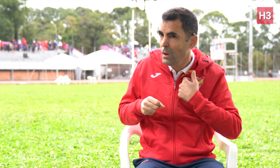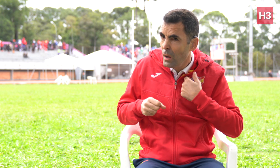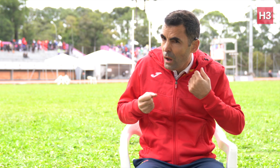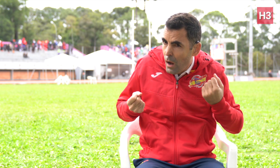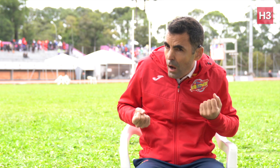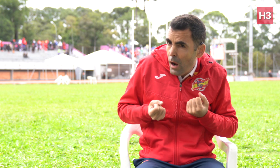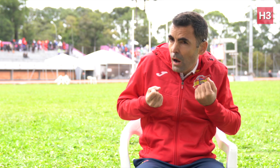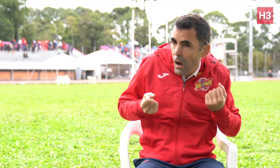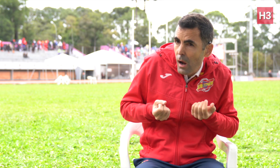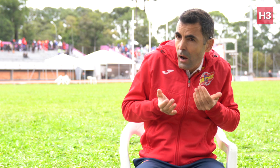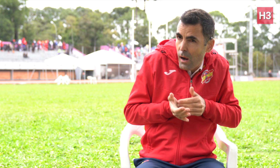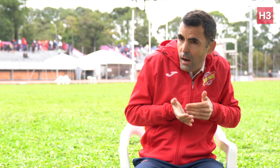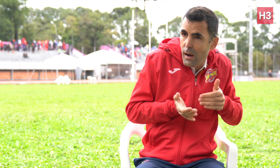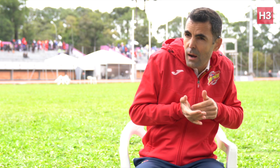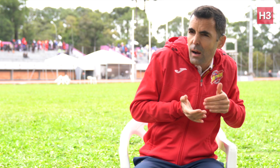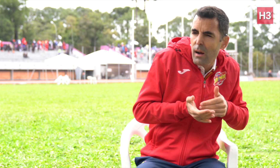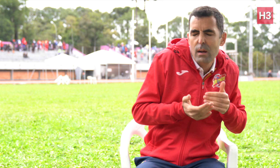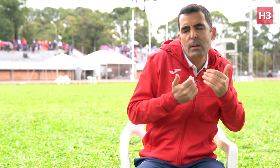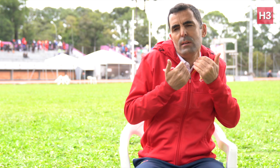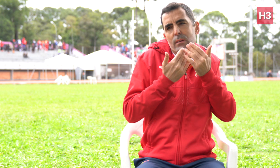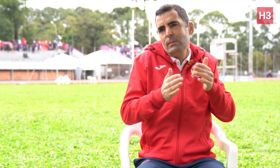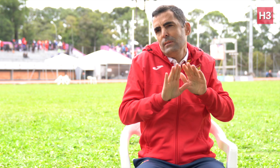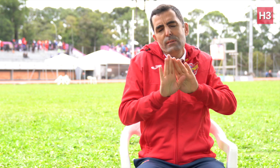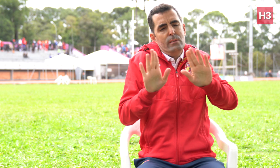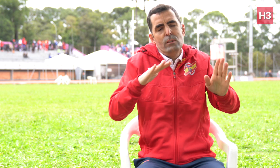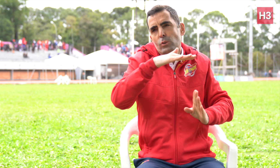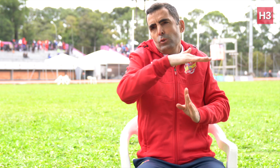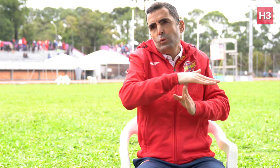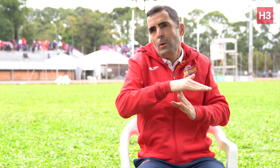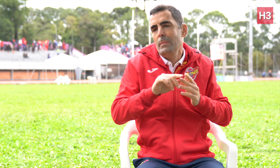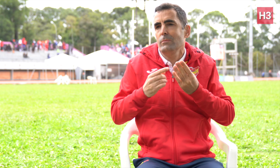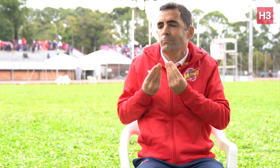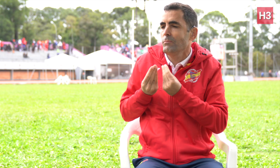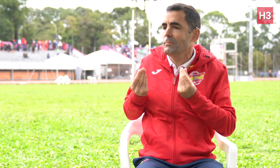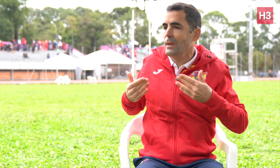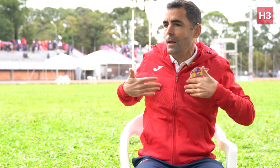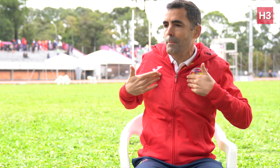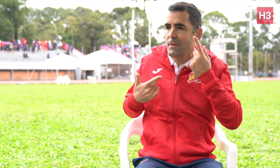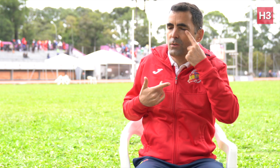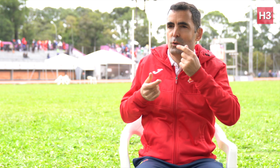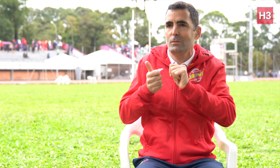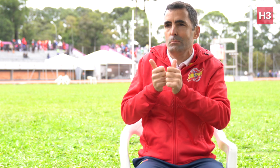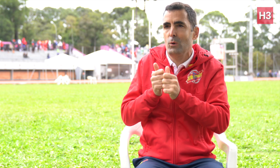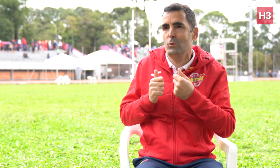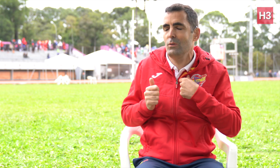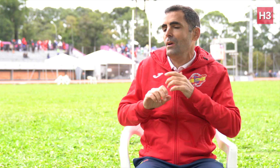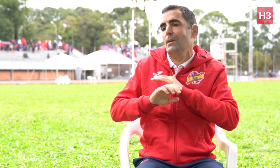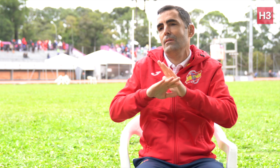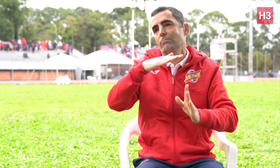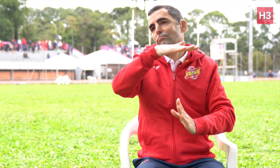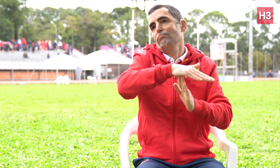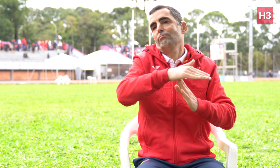I work for a university, so do I want to spend my free time training? So I decided to hang up my shoes